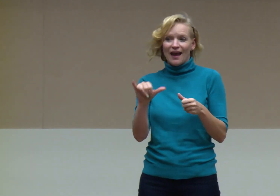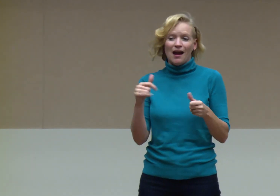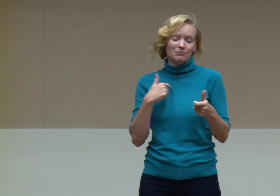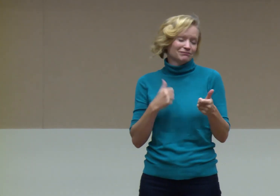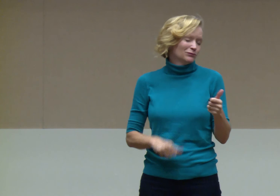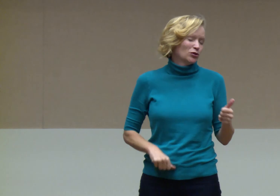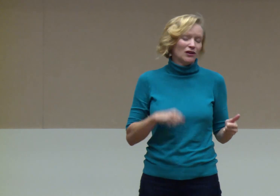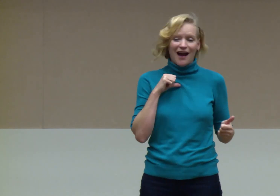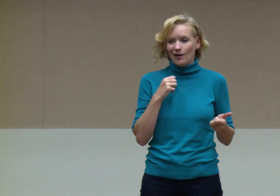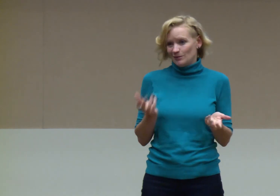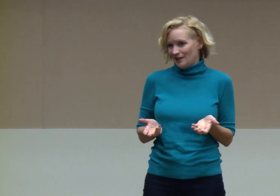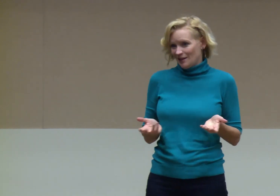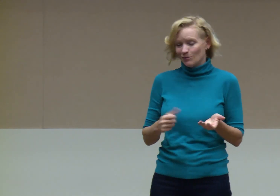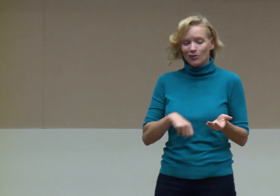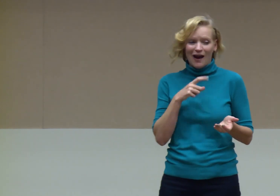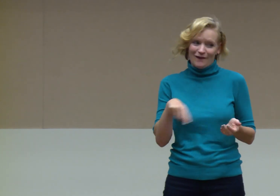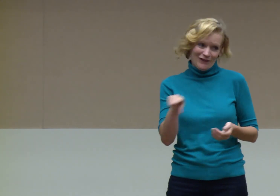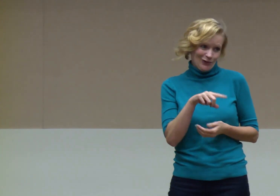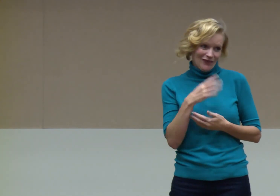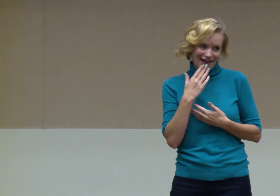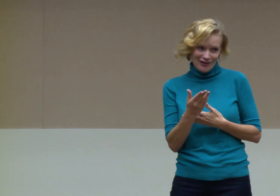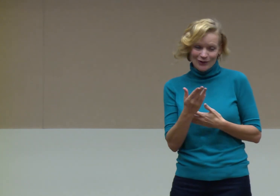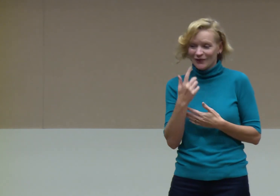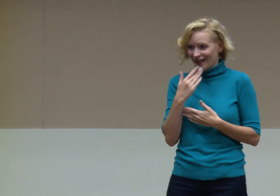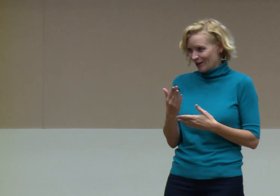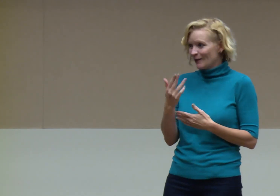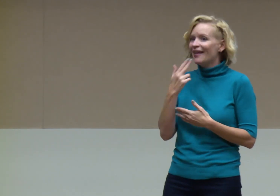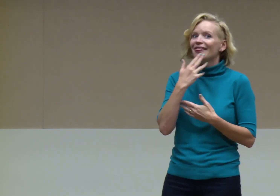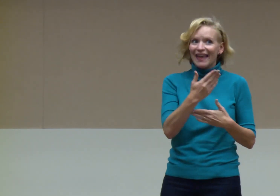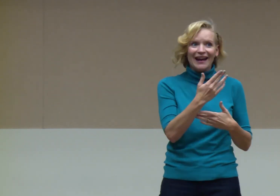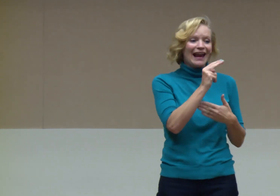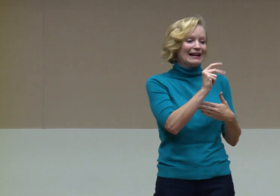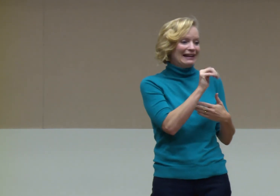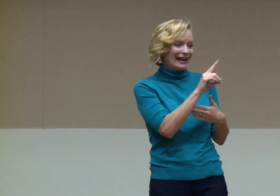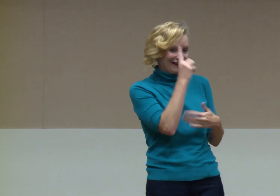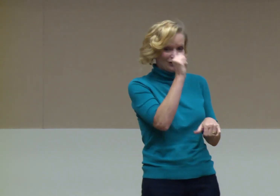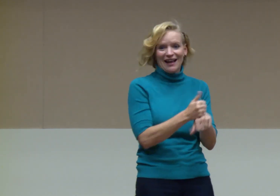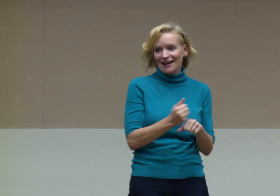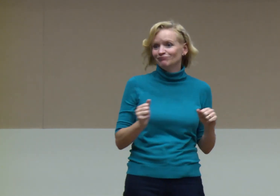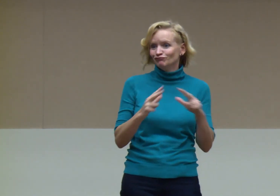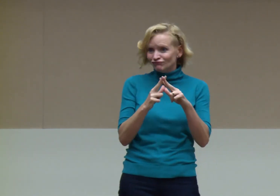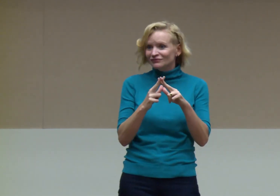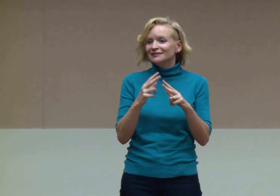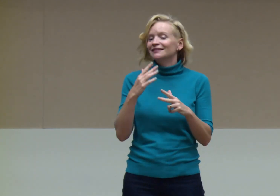I'm very proud to be here and I'm proud of the Bridges program. I thank NTID for establishing the Bridges program,